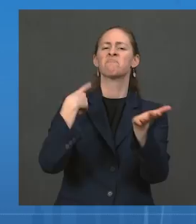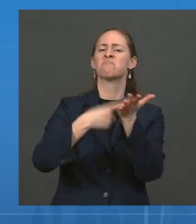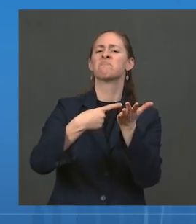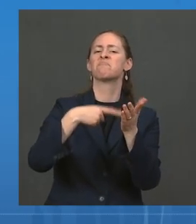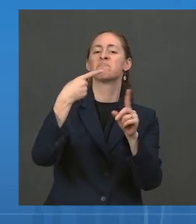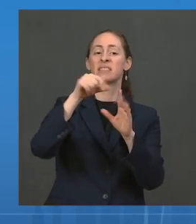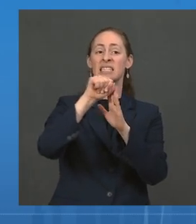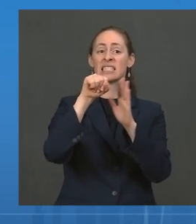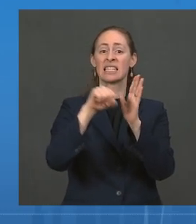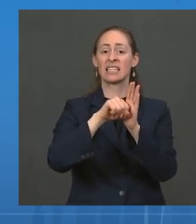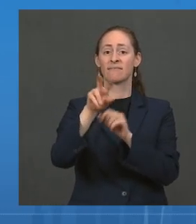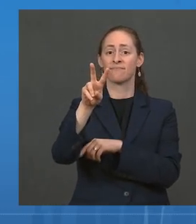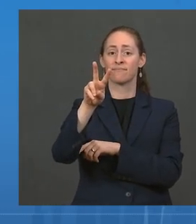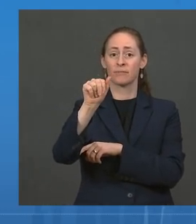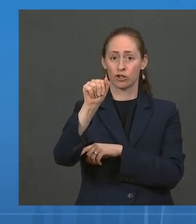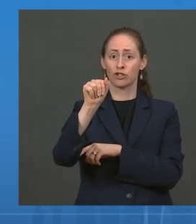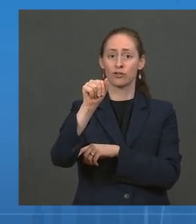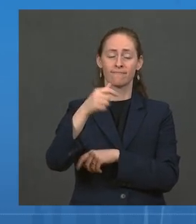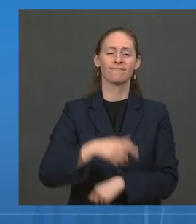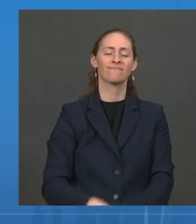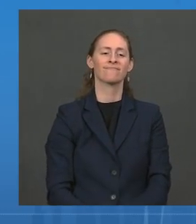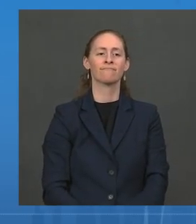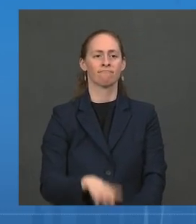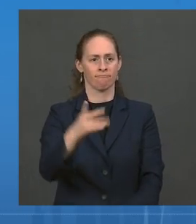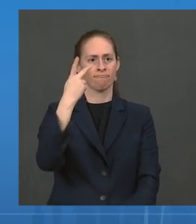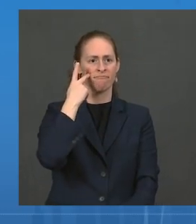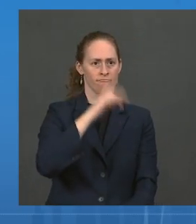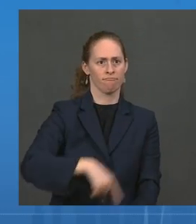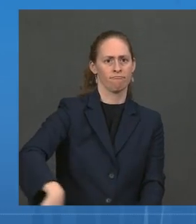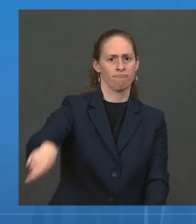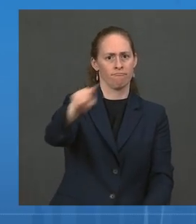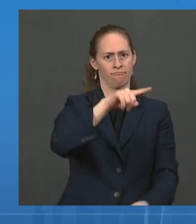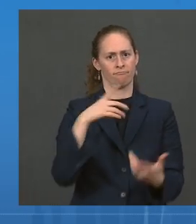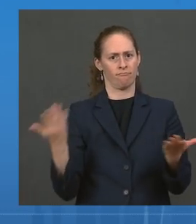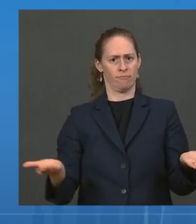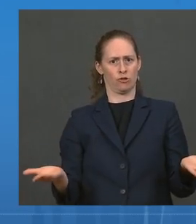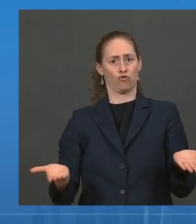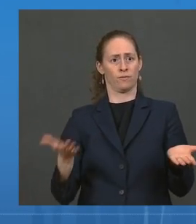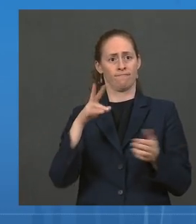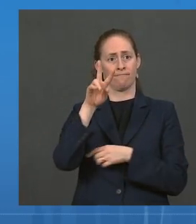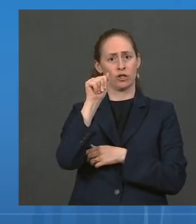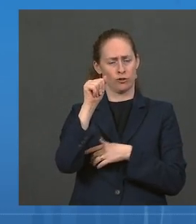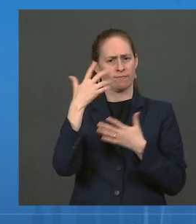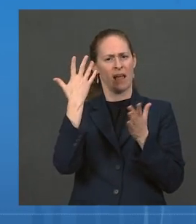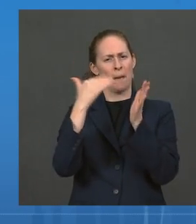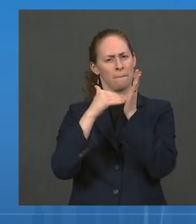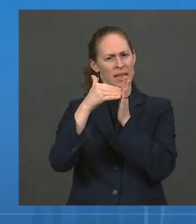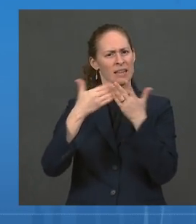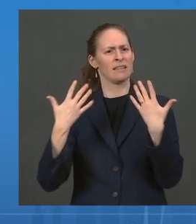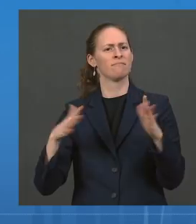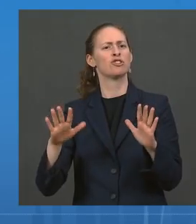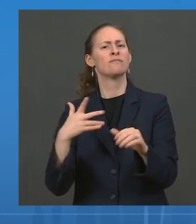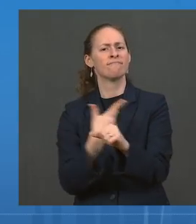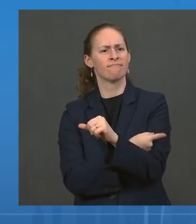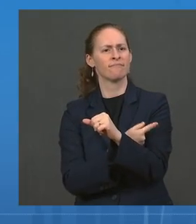among over 5 million Virginians who've been vaccinated, the hospitalization rate is extraordinarily